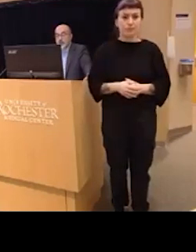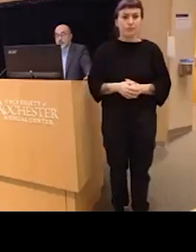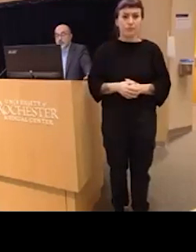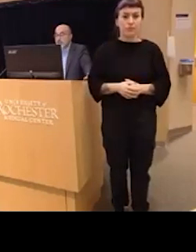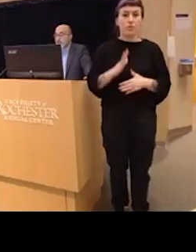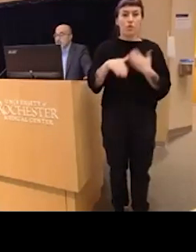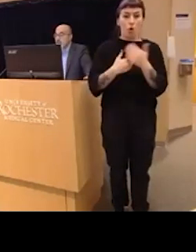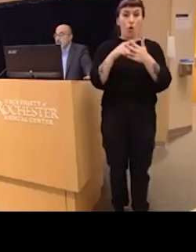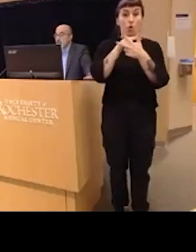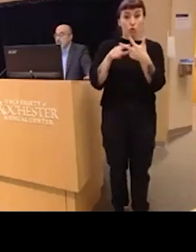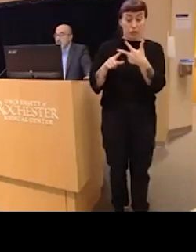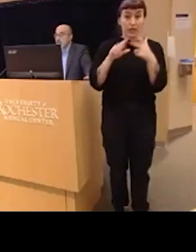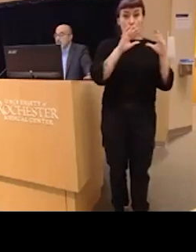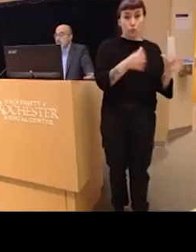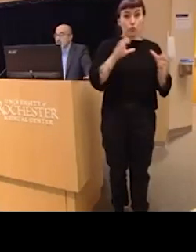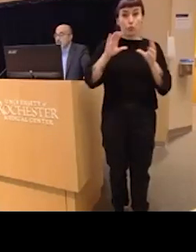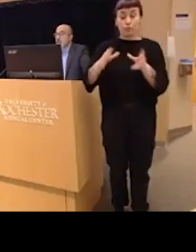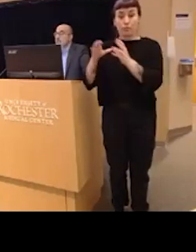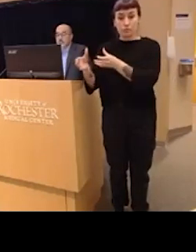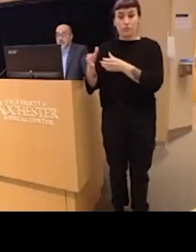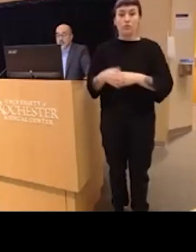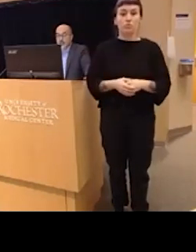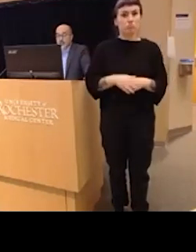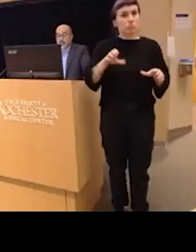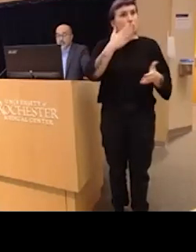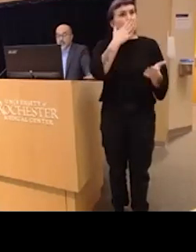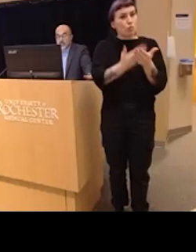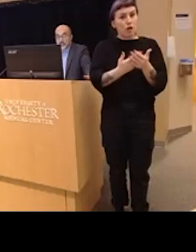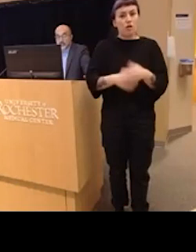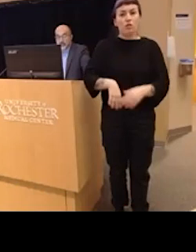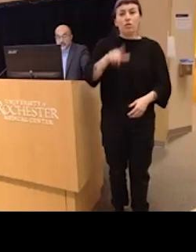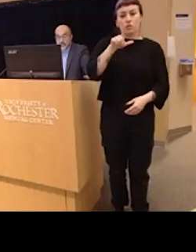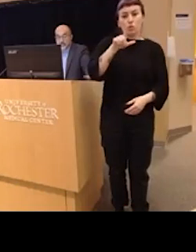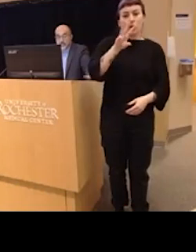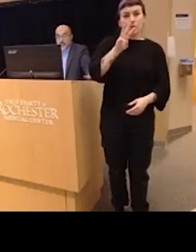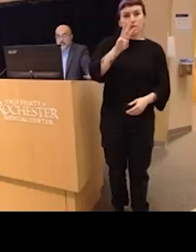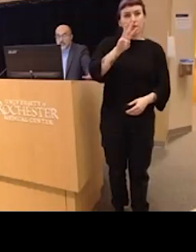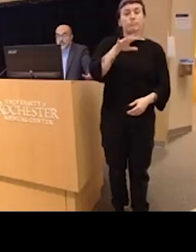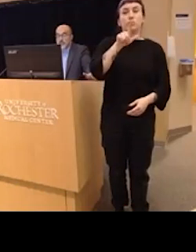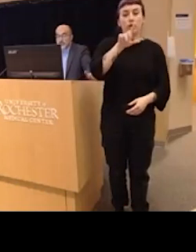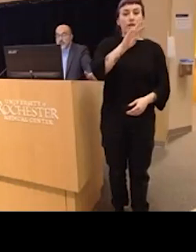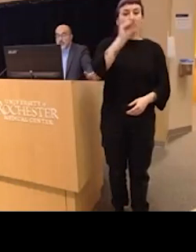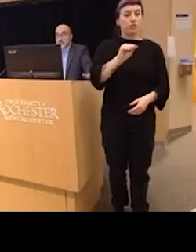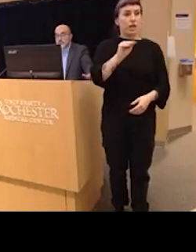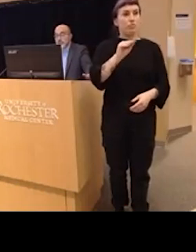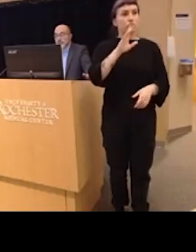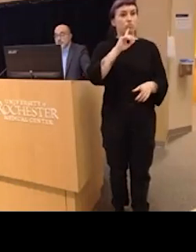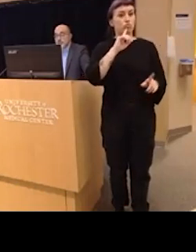all three uh arms did well so you have about 27% response in terms of responders responders which